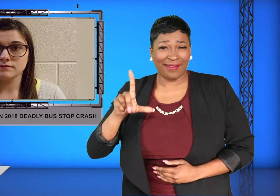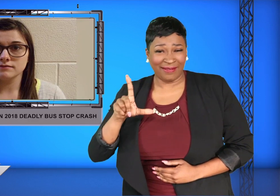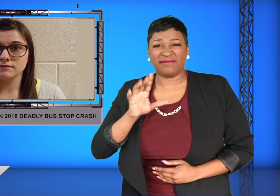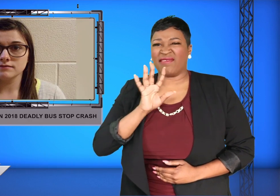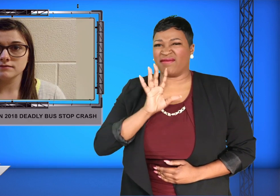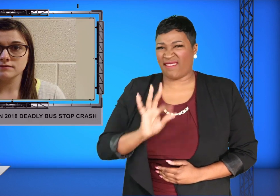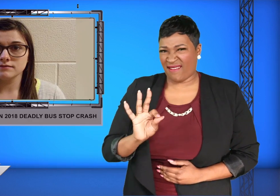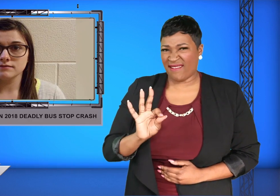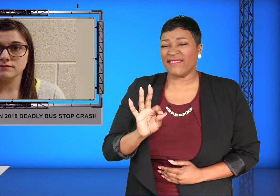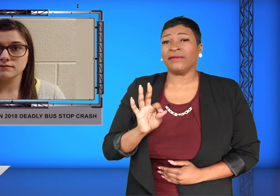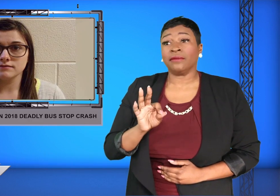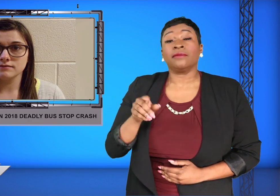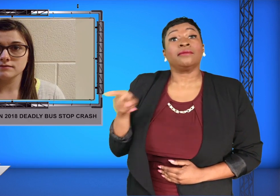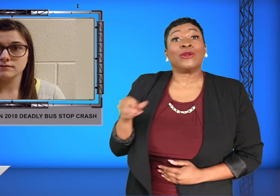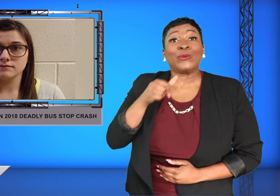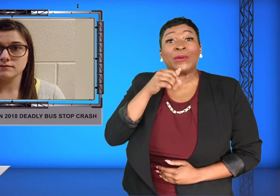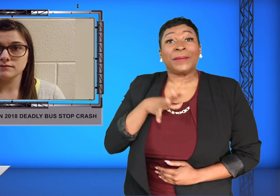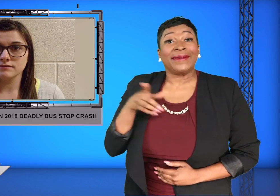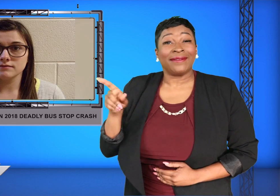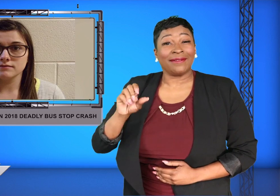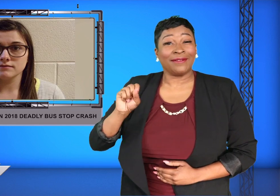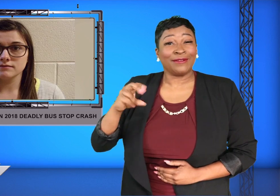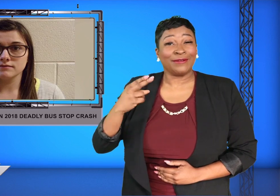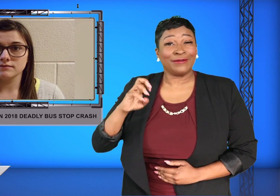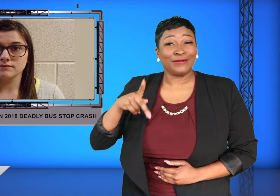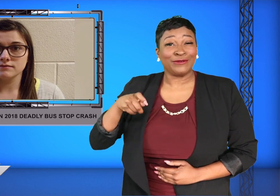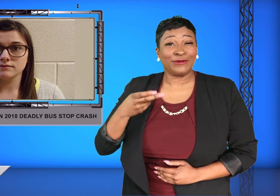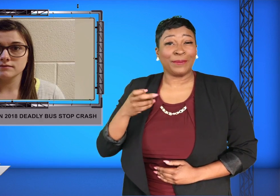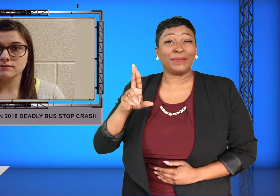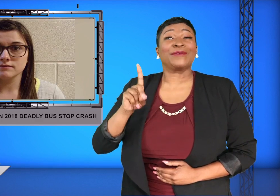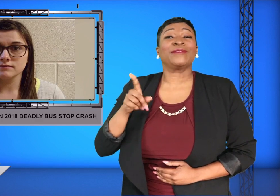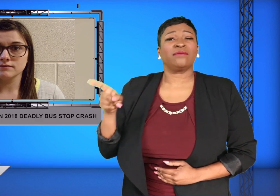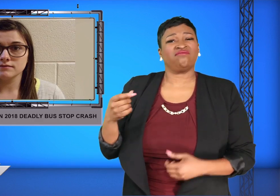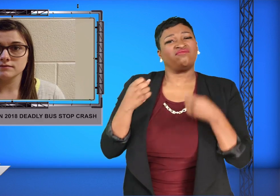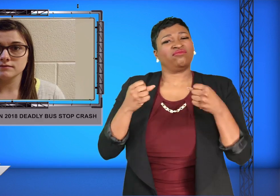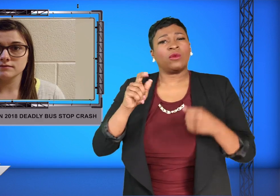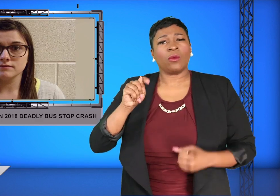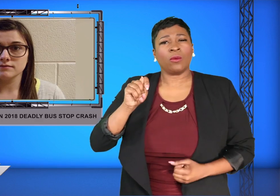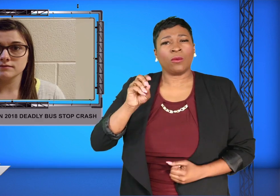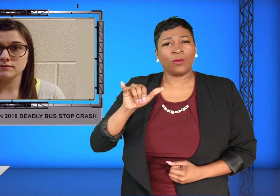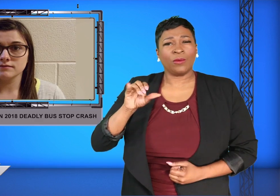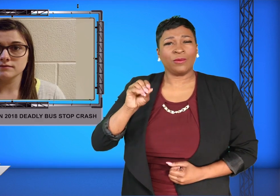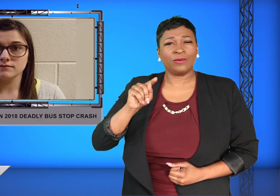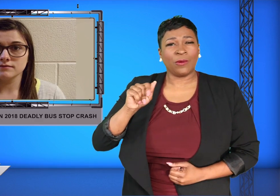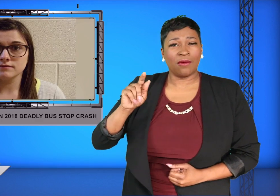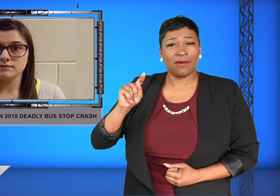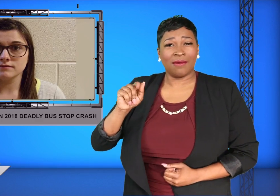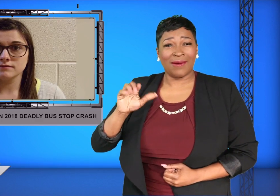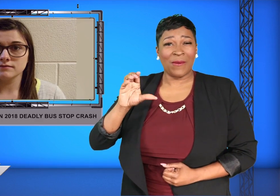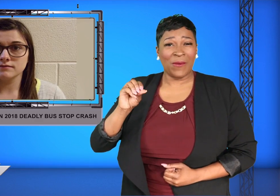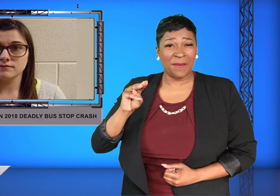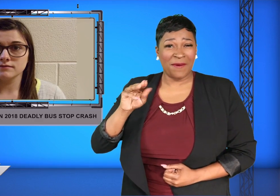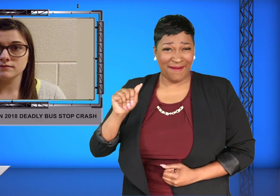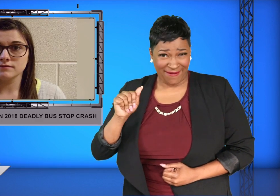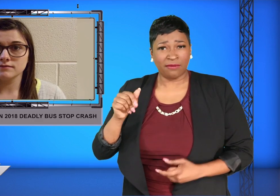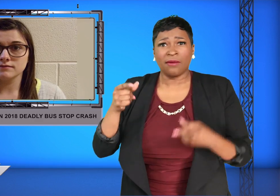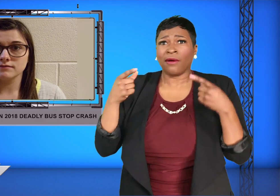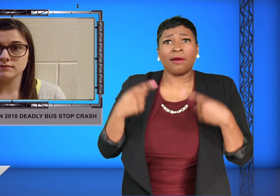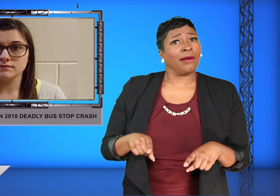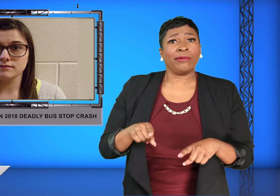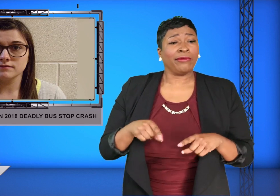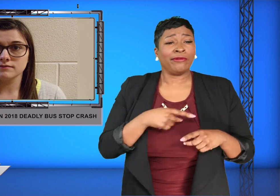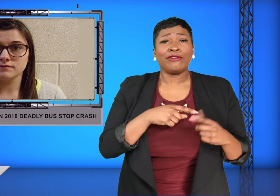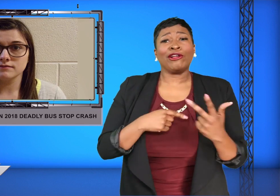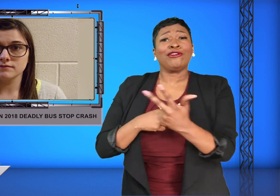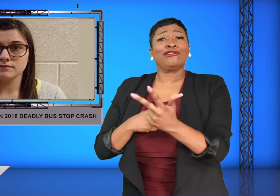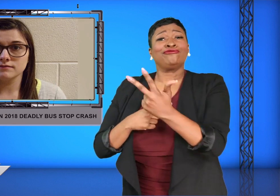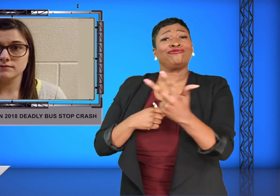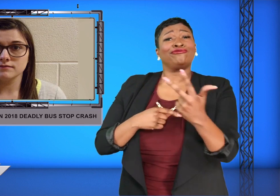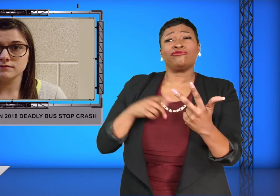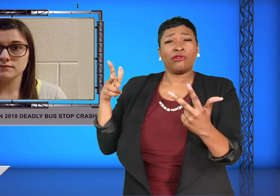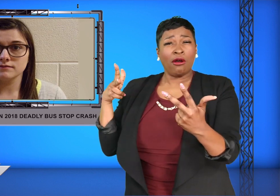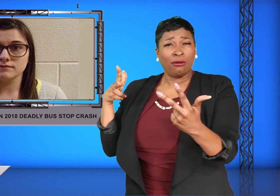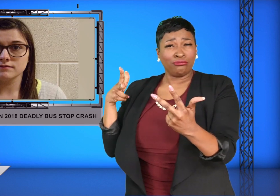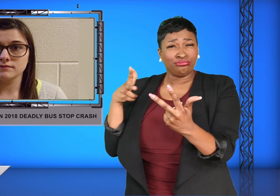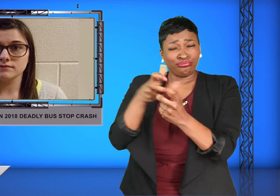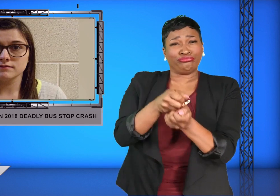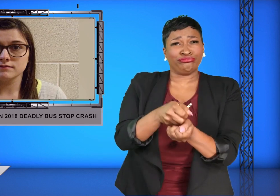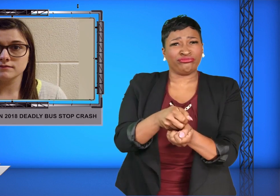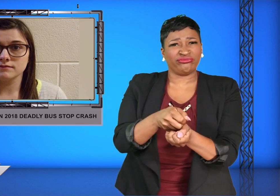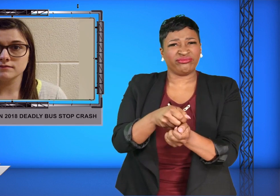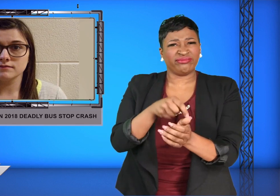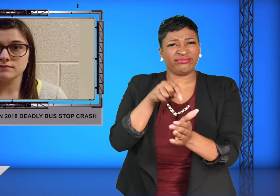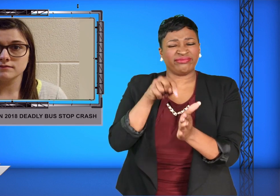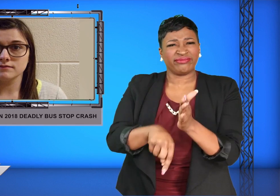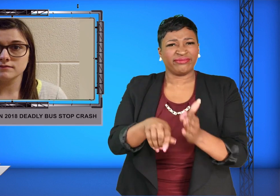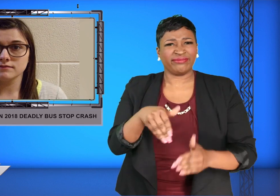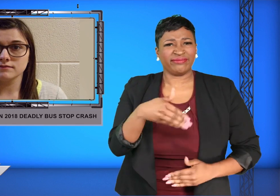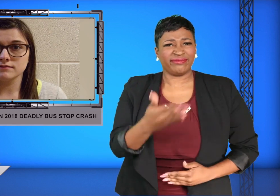Alivia Stahl were killed when they were struck by Shepherd's Toyota Tacoma.